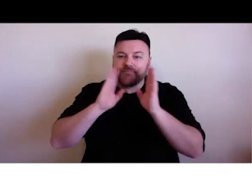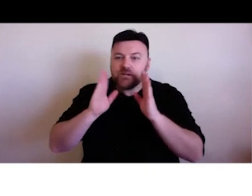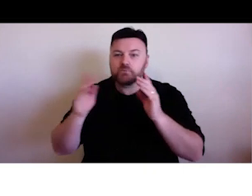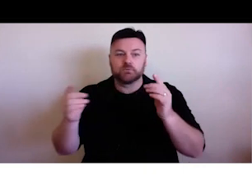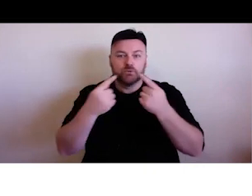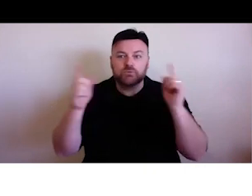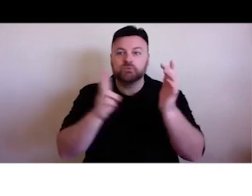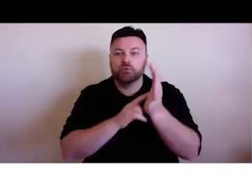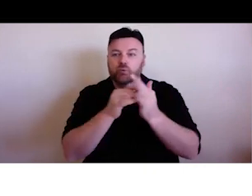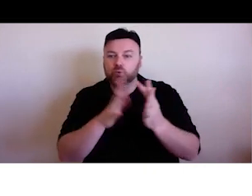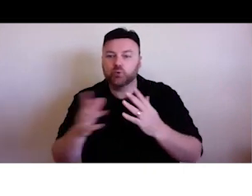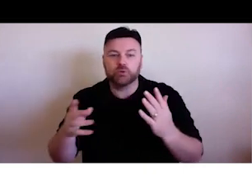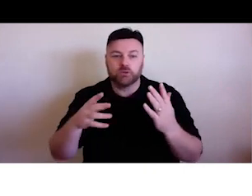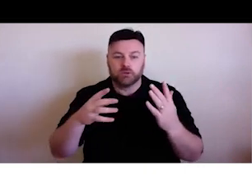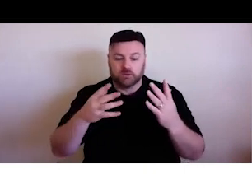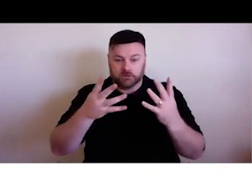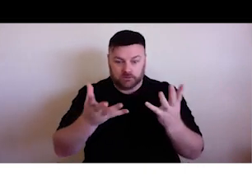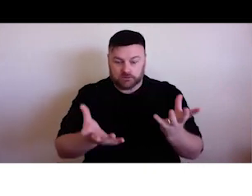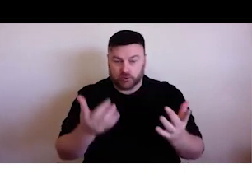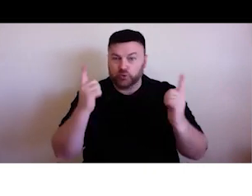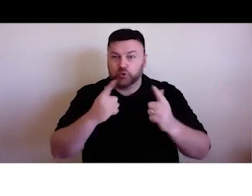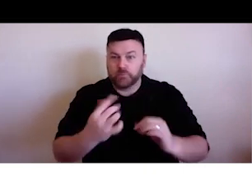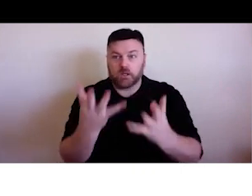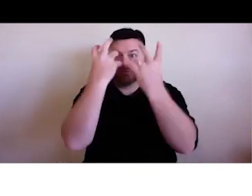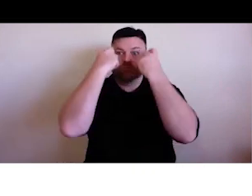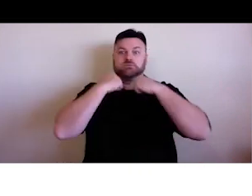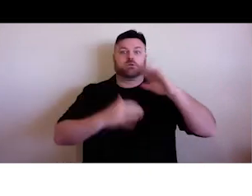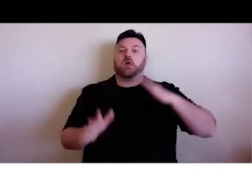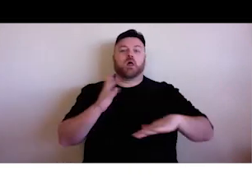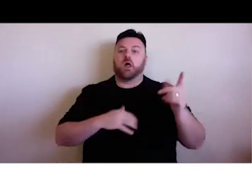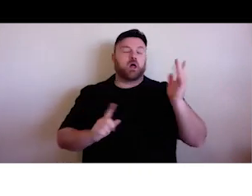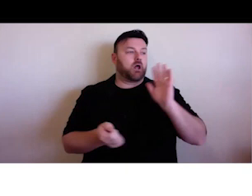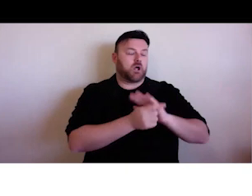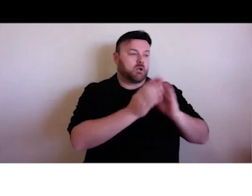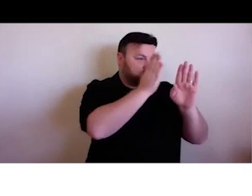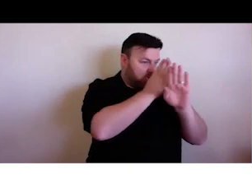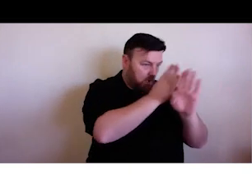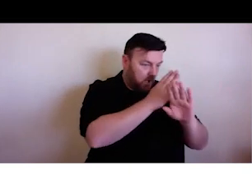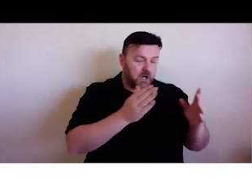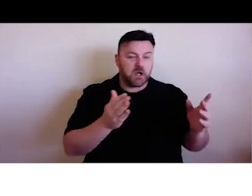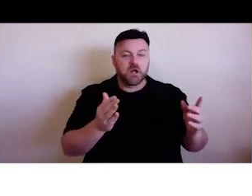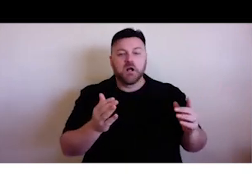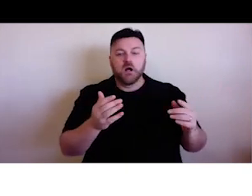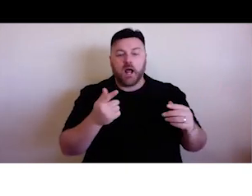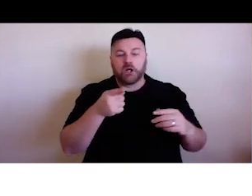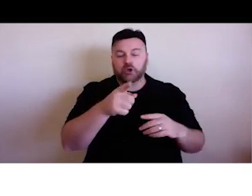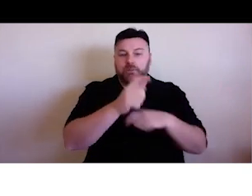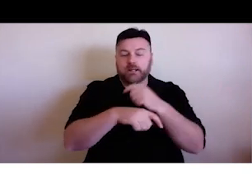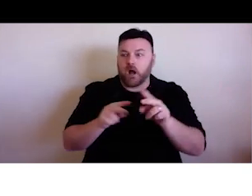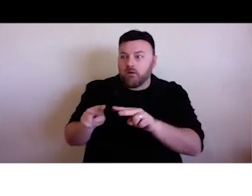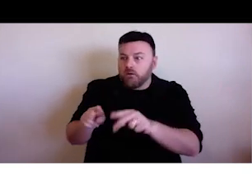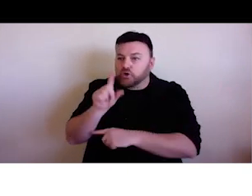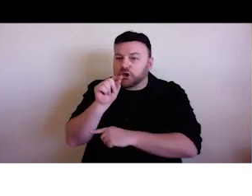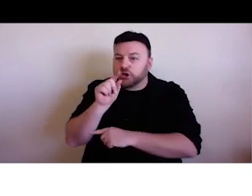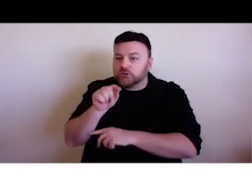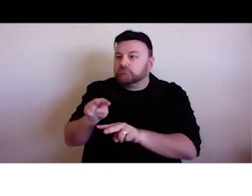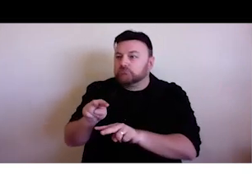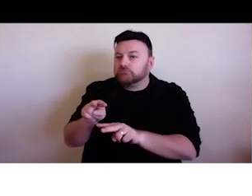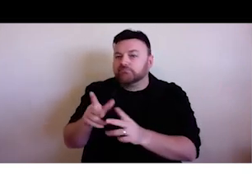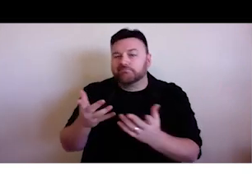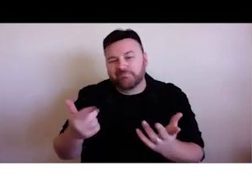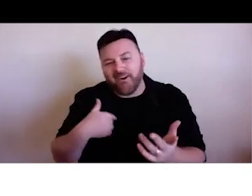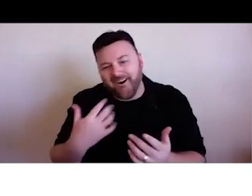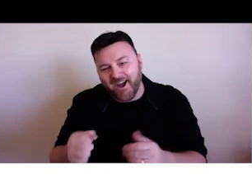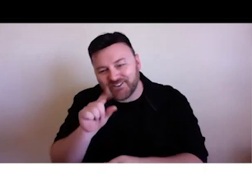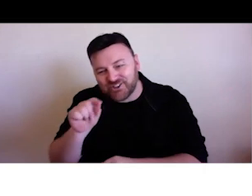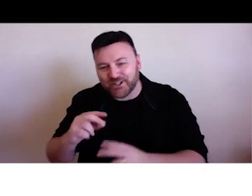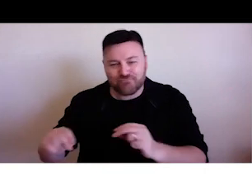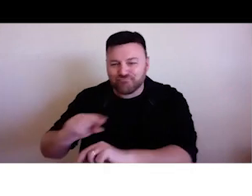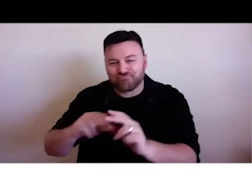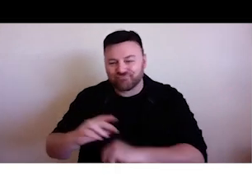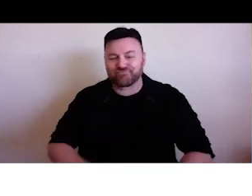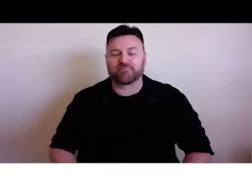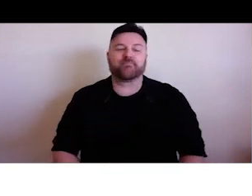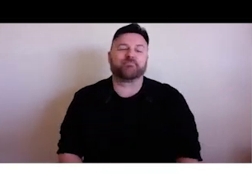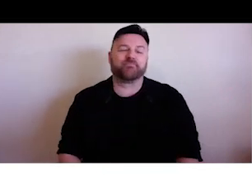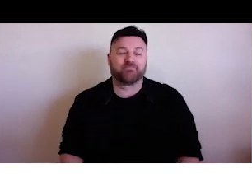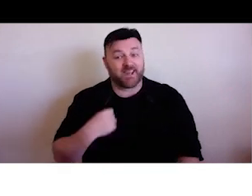them a lot. Because there is an incredible pressure and there is so much resting on our authorities